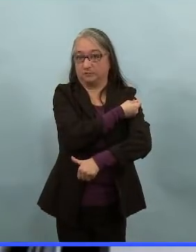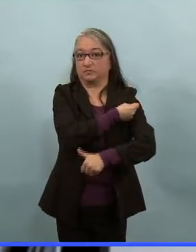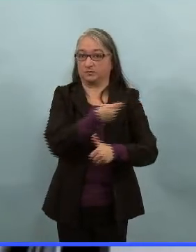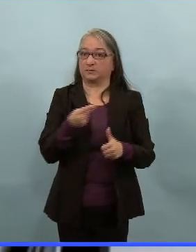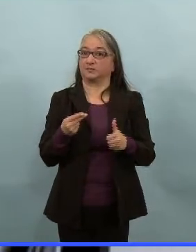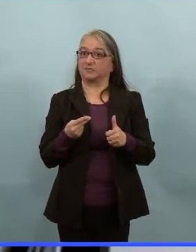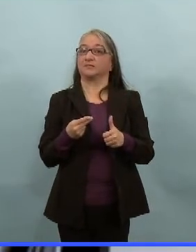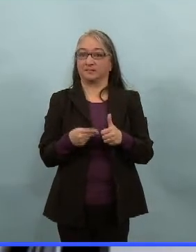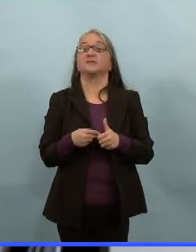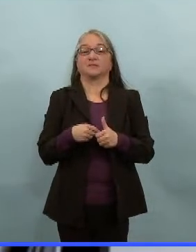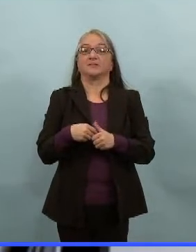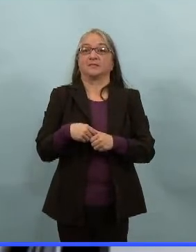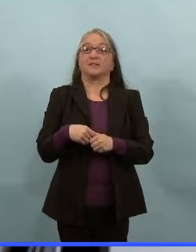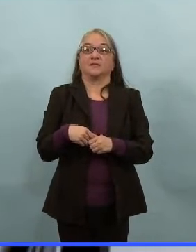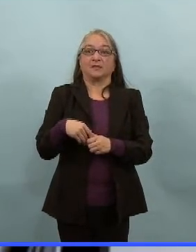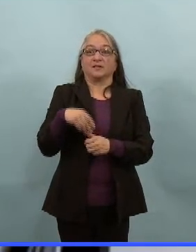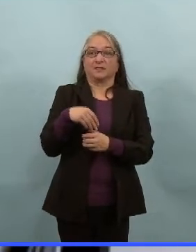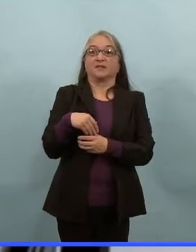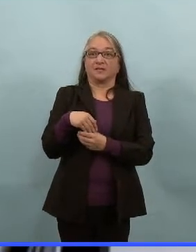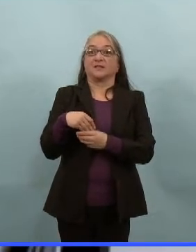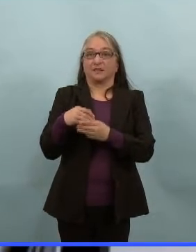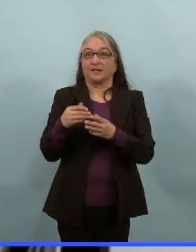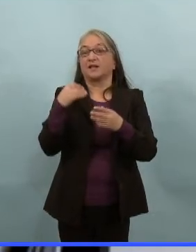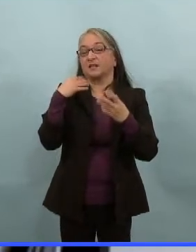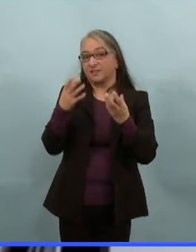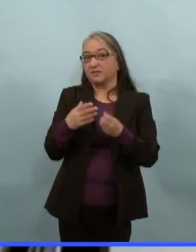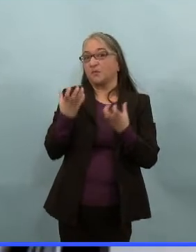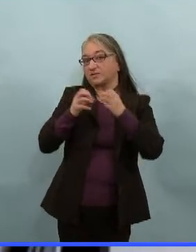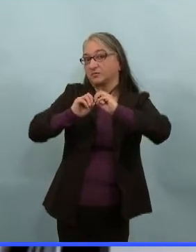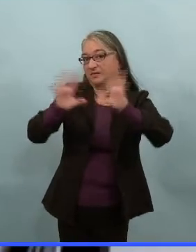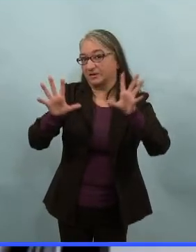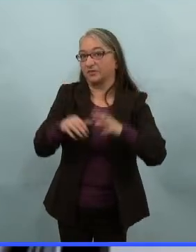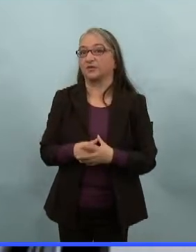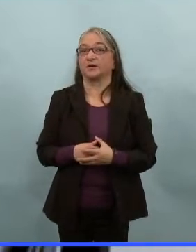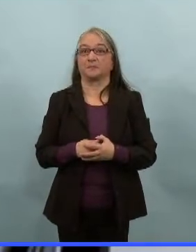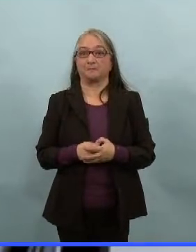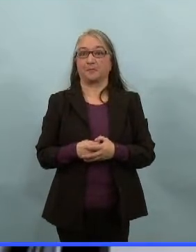it was josh had that answer right away but i'll hand back to dr atwal for the uh